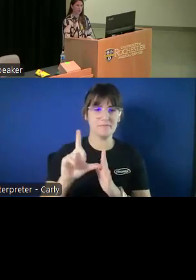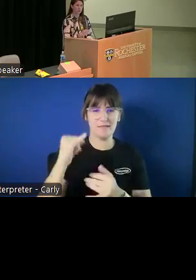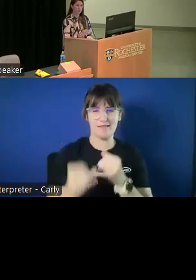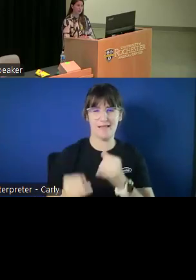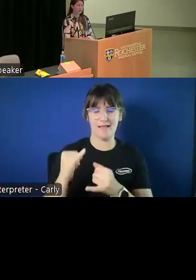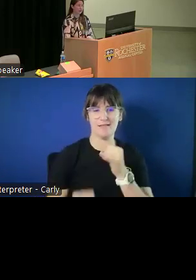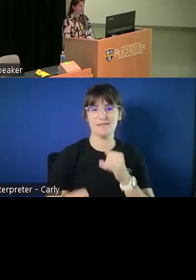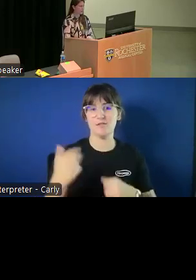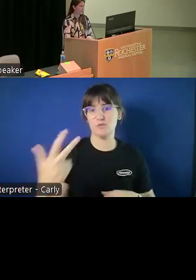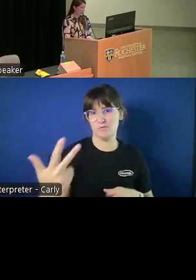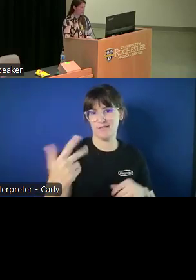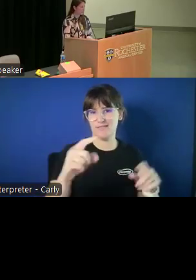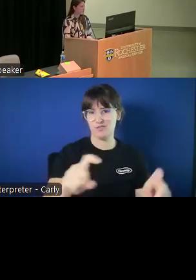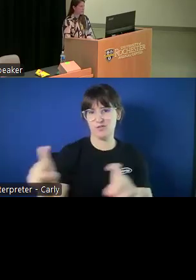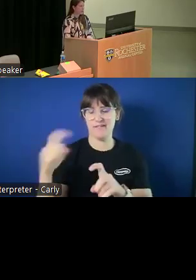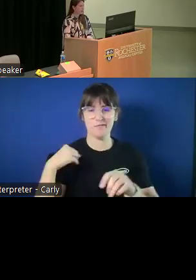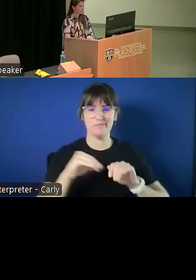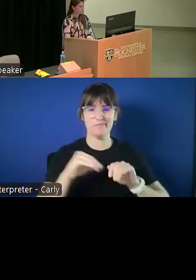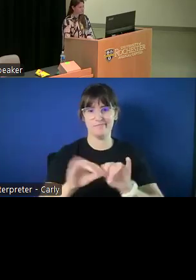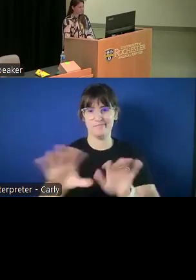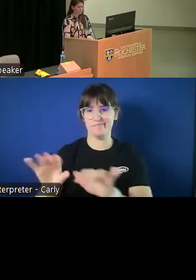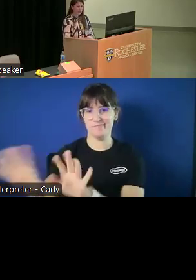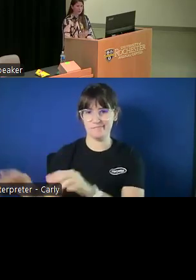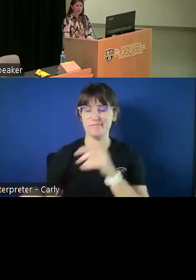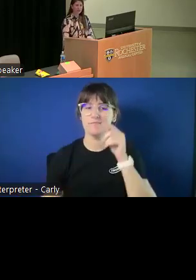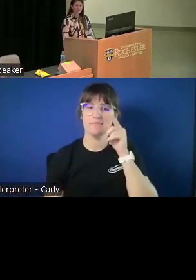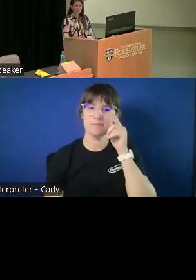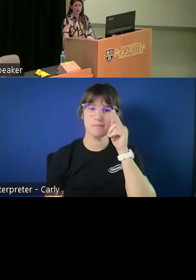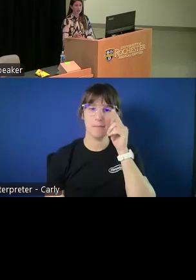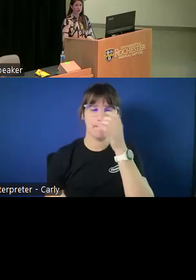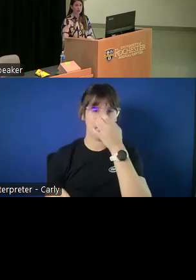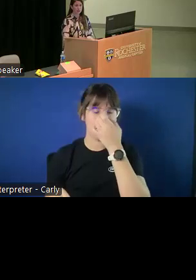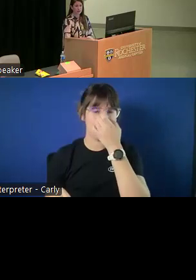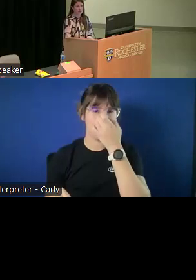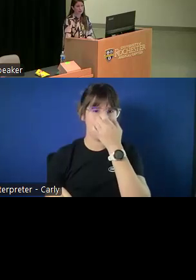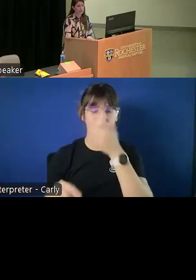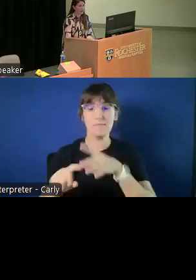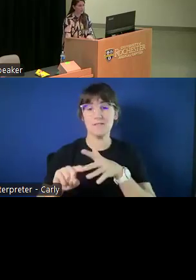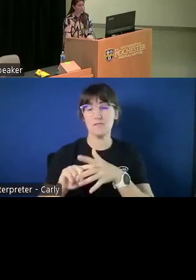uh three surveys that we've done um it was initially started in 2020 just to see how